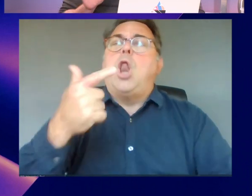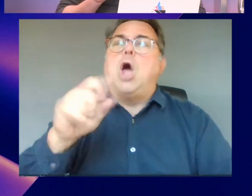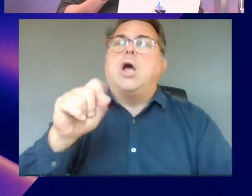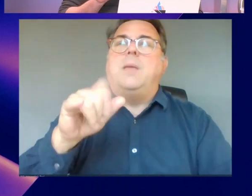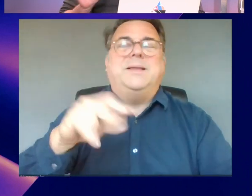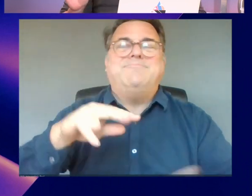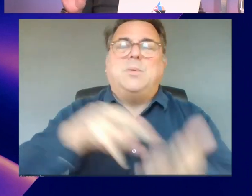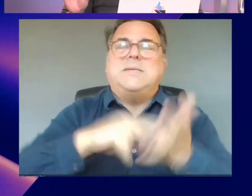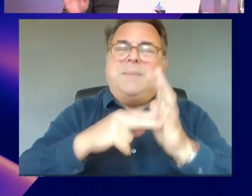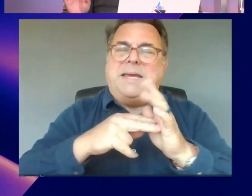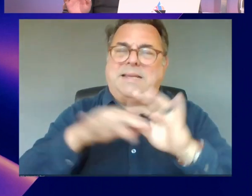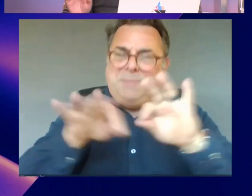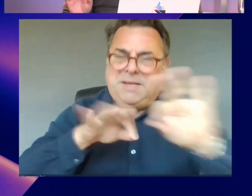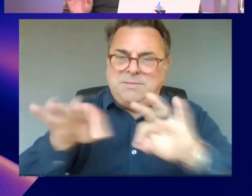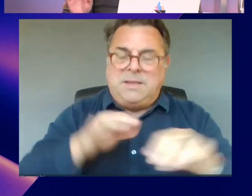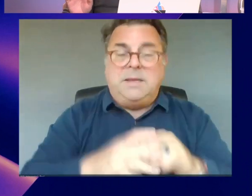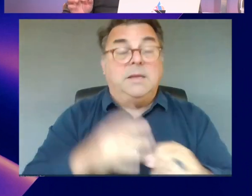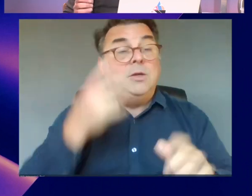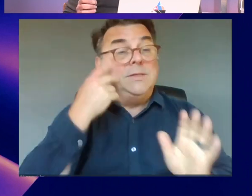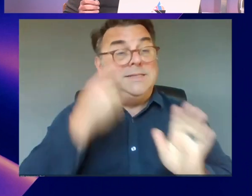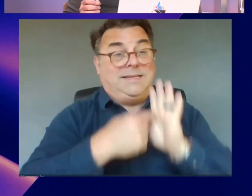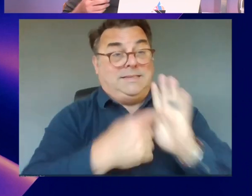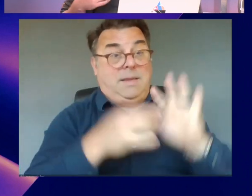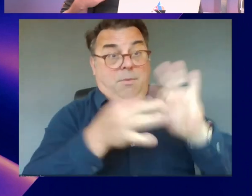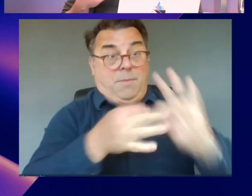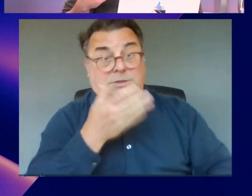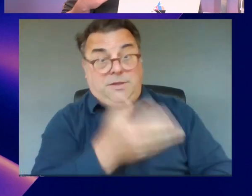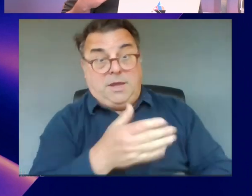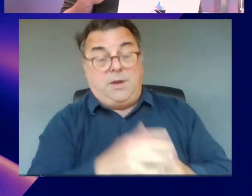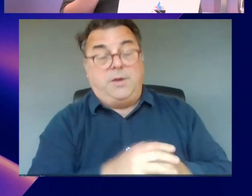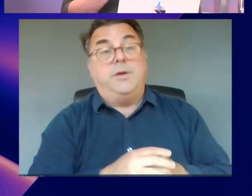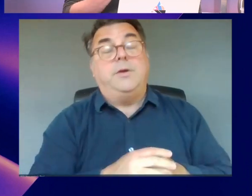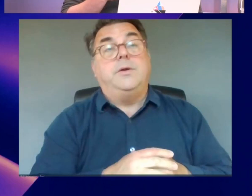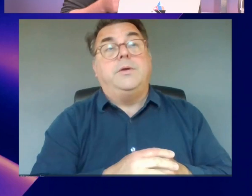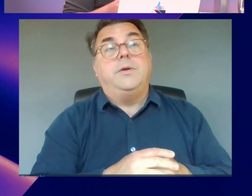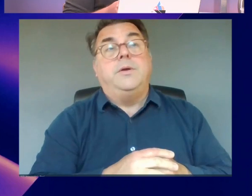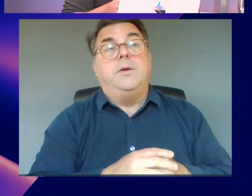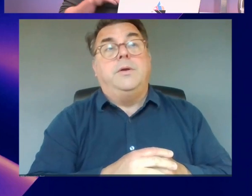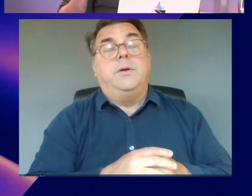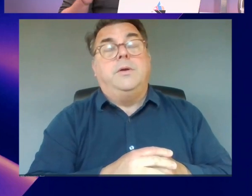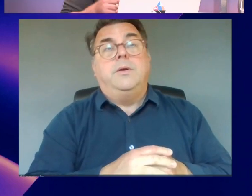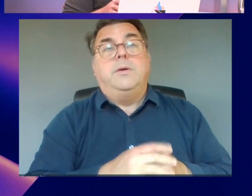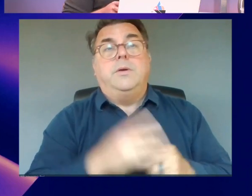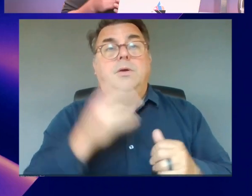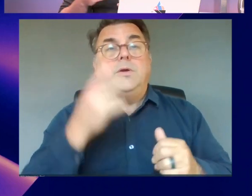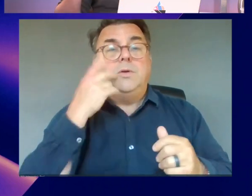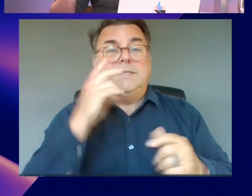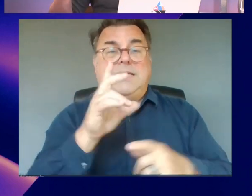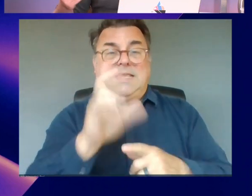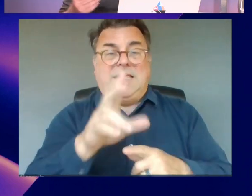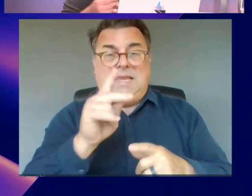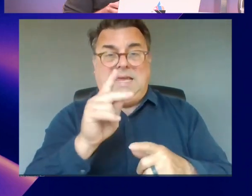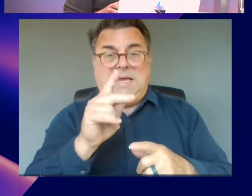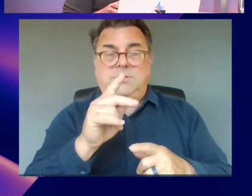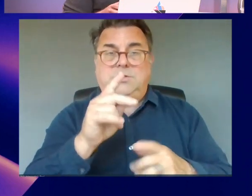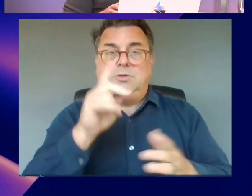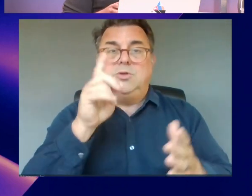So you see a sample log message over there and you see a deep link to go to Cloud Wash in case you wanna go through details